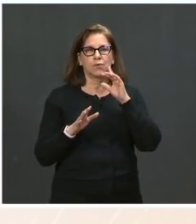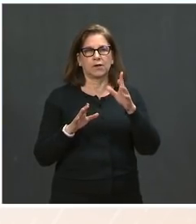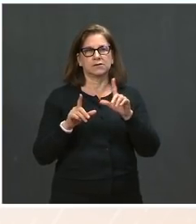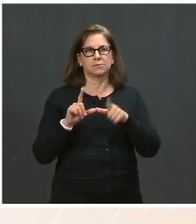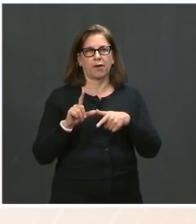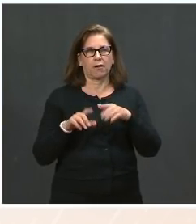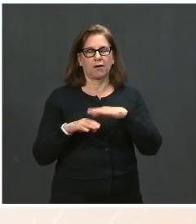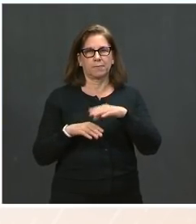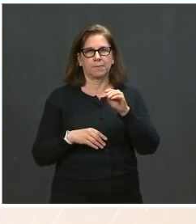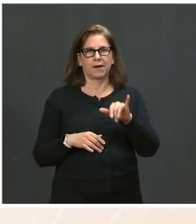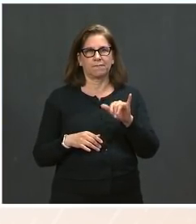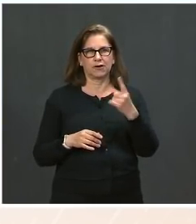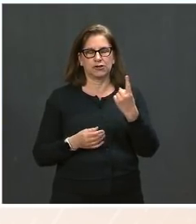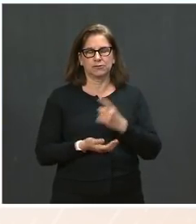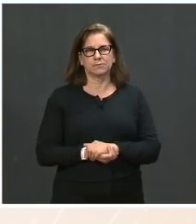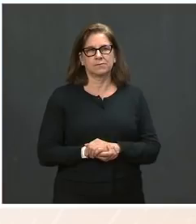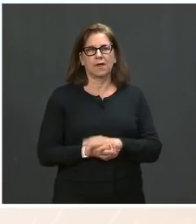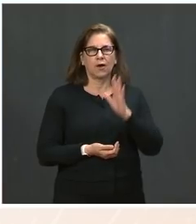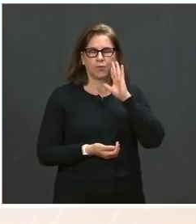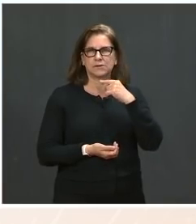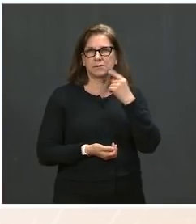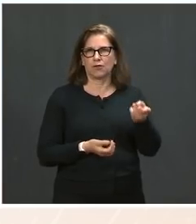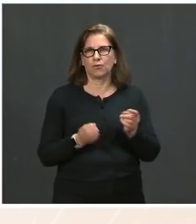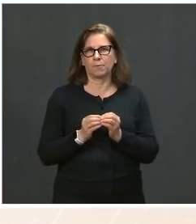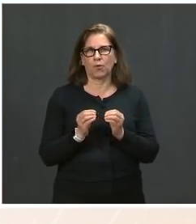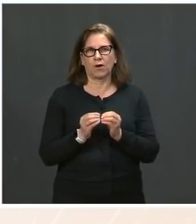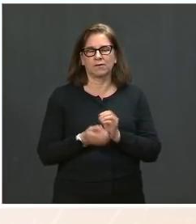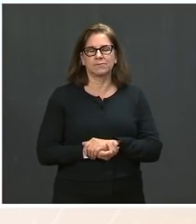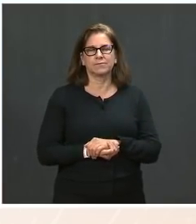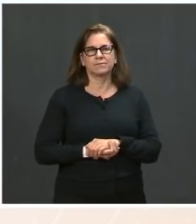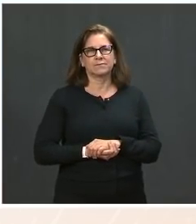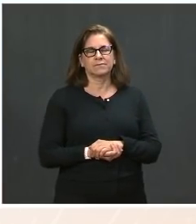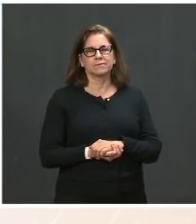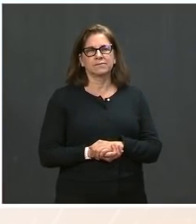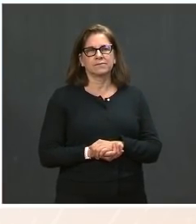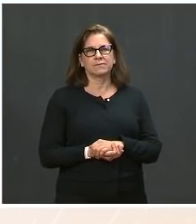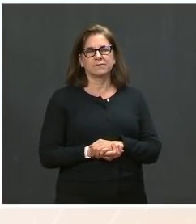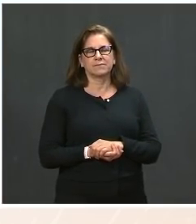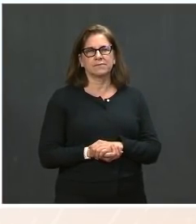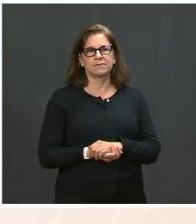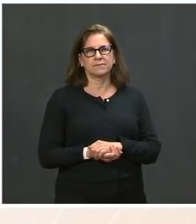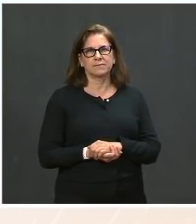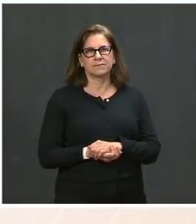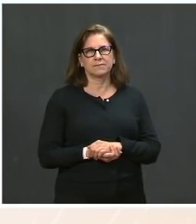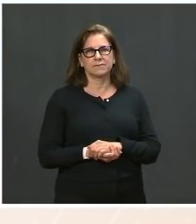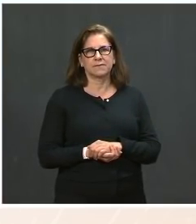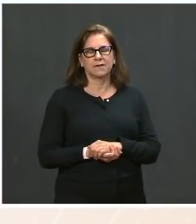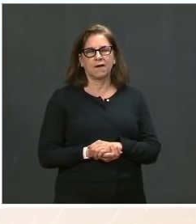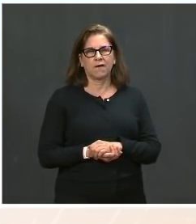of getting back with you on that. Go ahead. The Press: Jen, as today's print pooler, I'm going to ask an inquiry for myself, one of my colleagues who can't be here